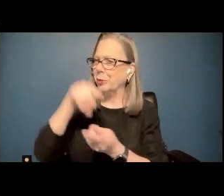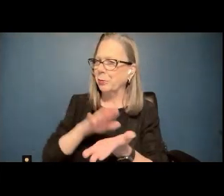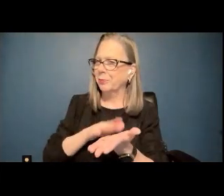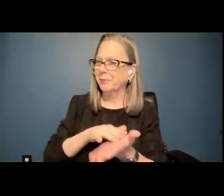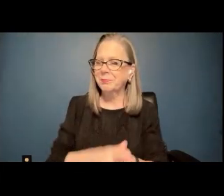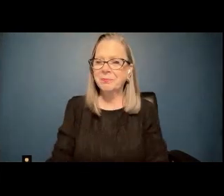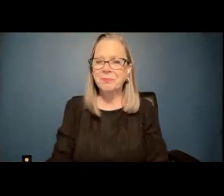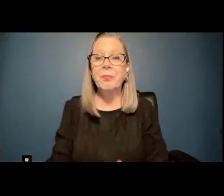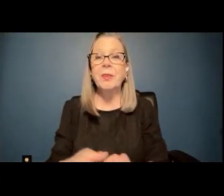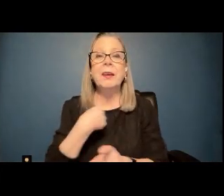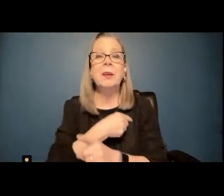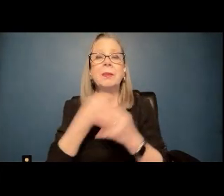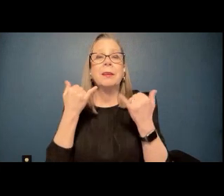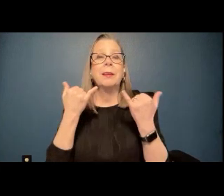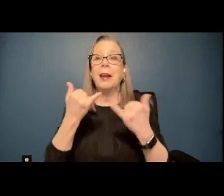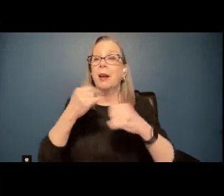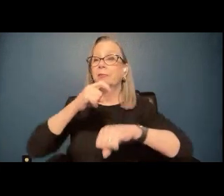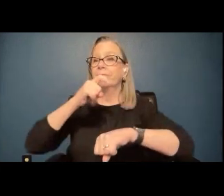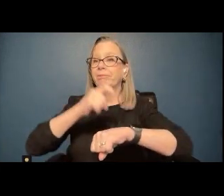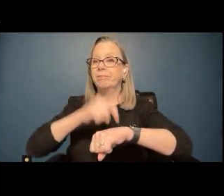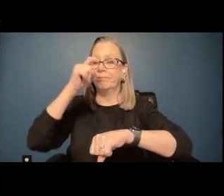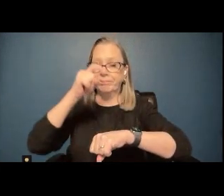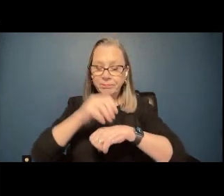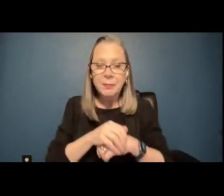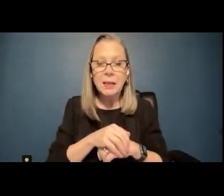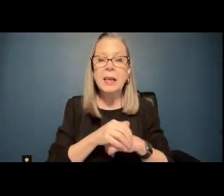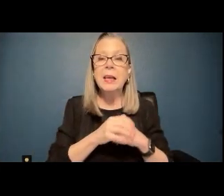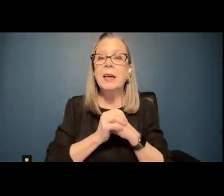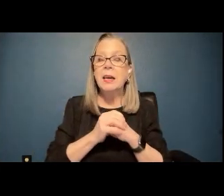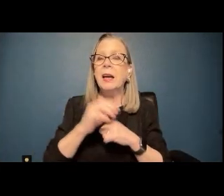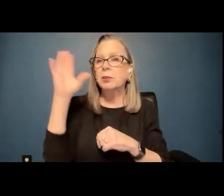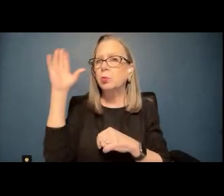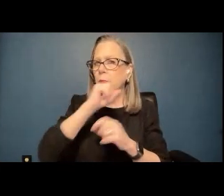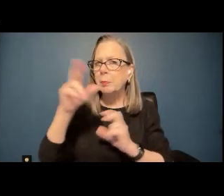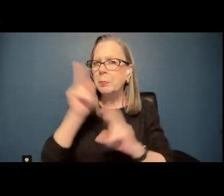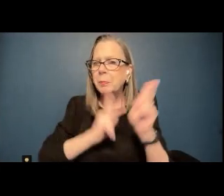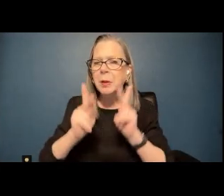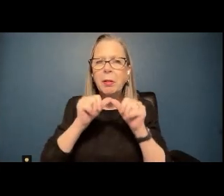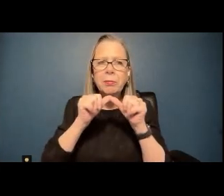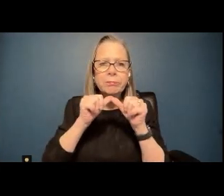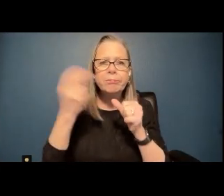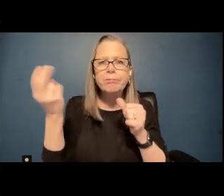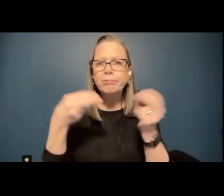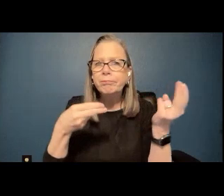Well, we are at the top of the hour. I assume folks will continue to trickle in here, but we have a lot to cover today,